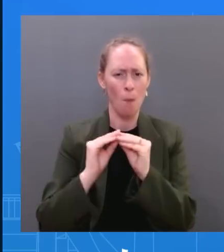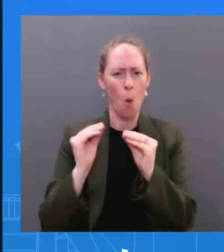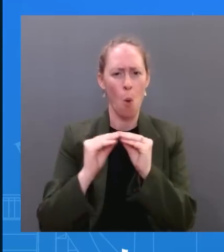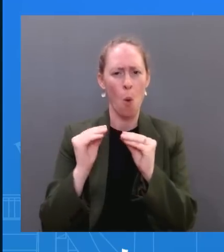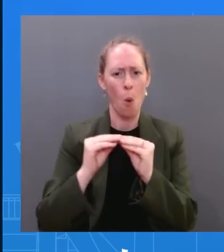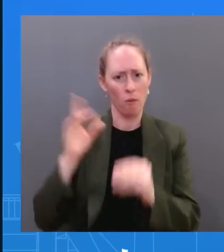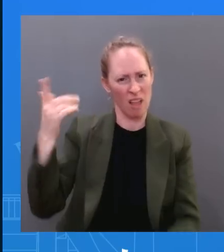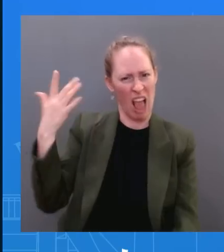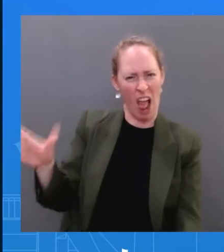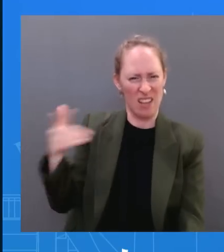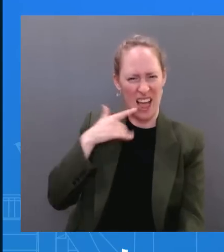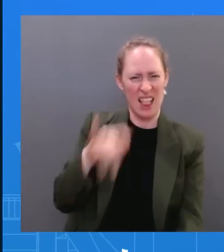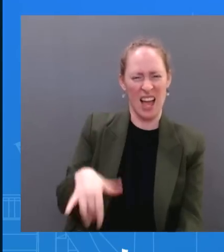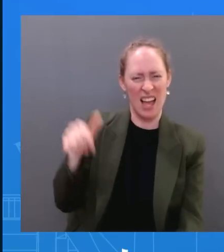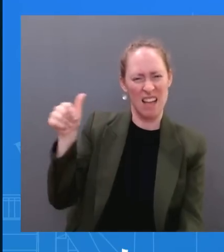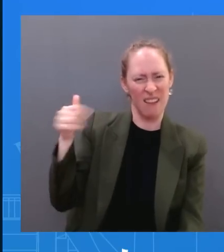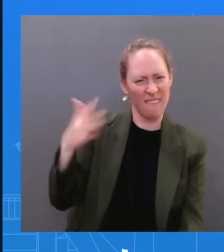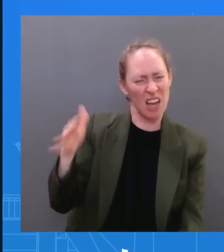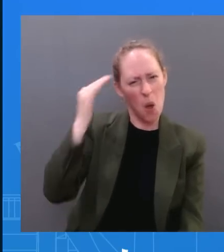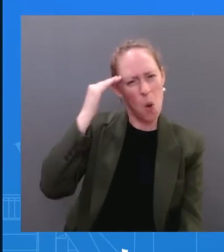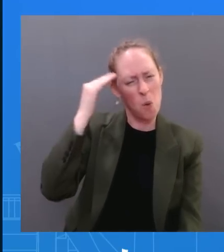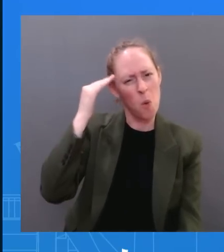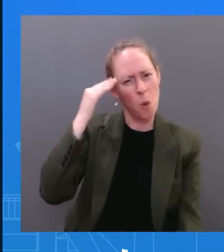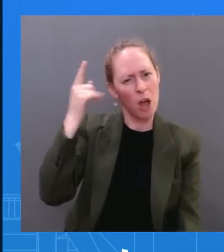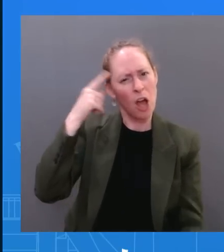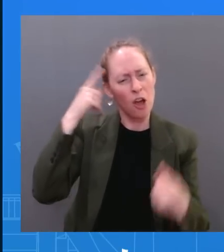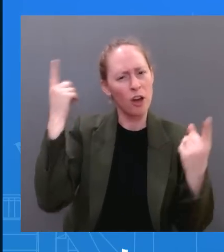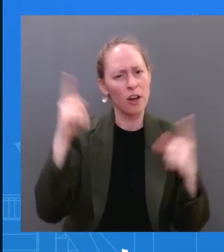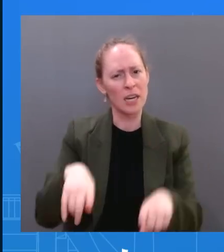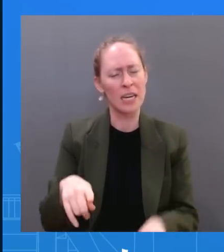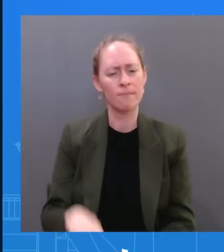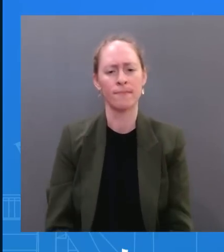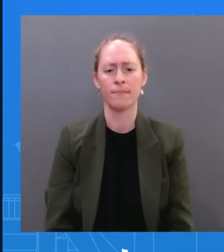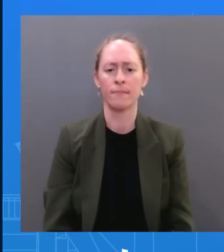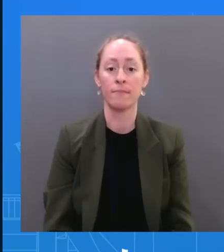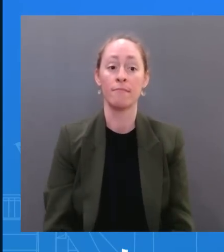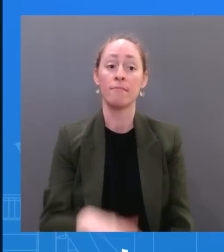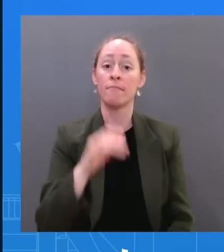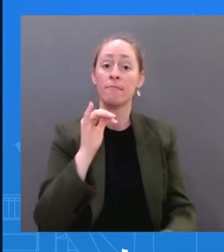talking about banning the assault weapon -- something that he led back in 1994,